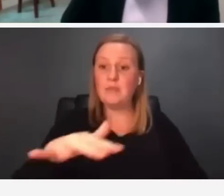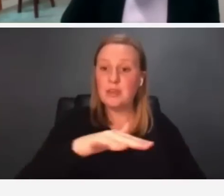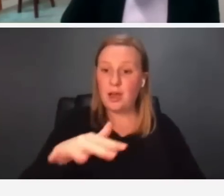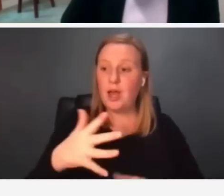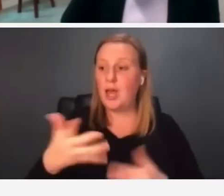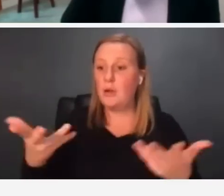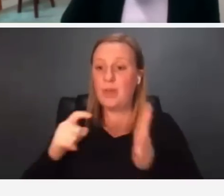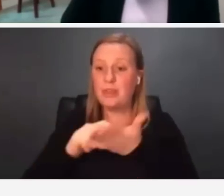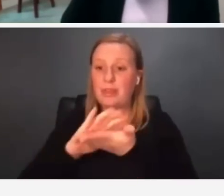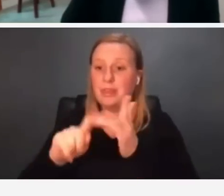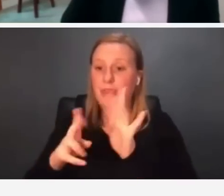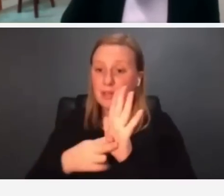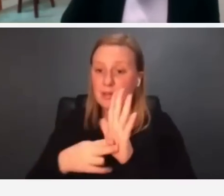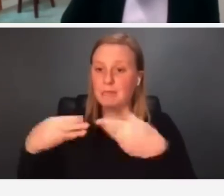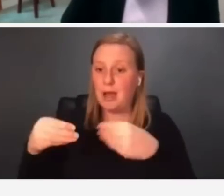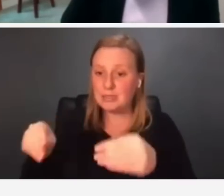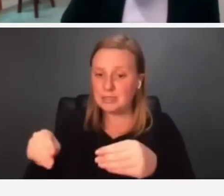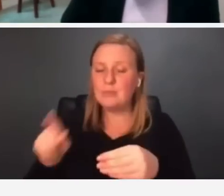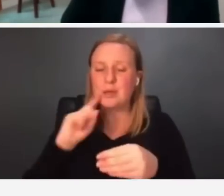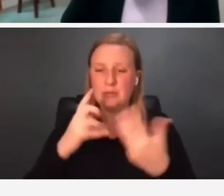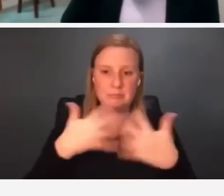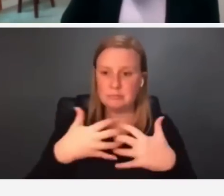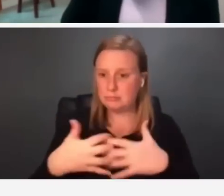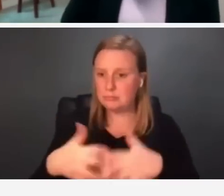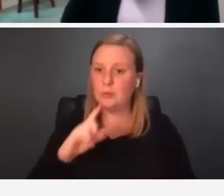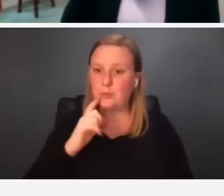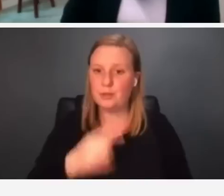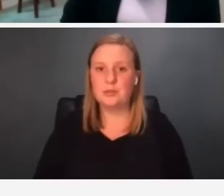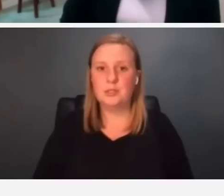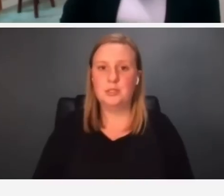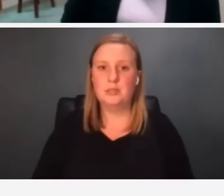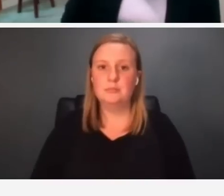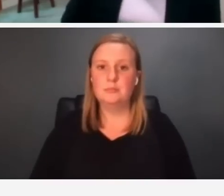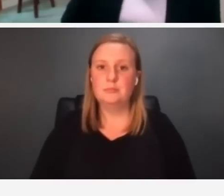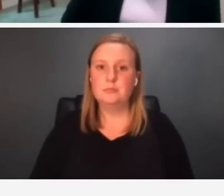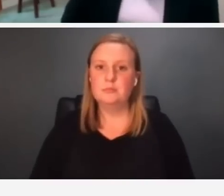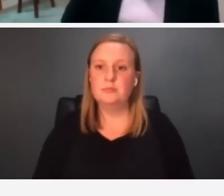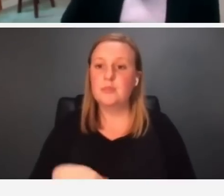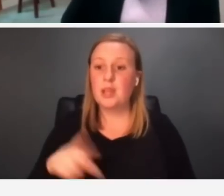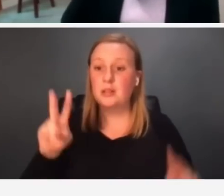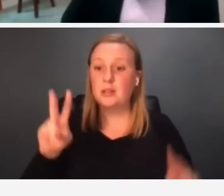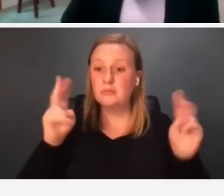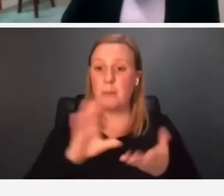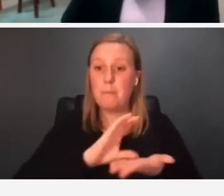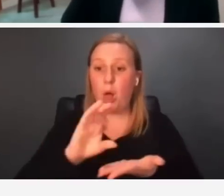So we'll work through that. The heading block funding, will that mean block funding still exists?